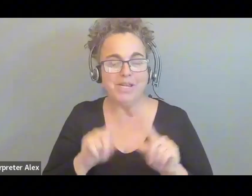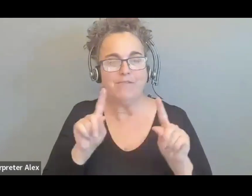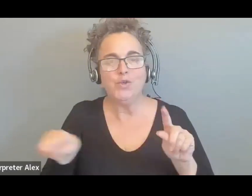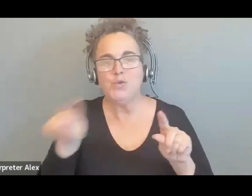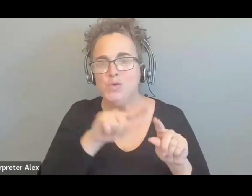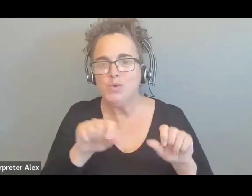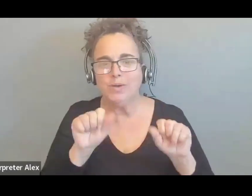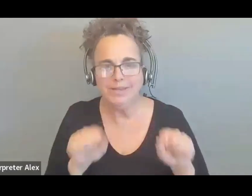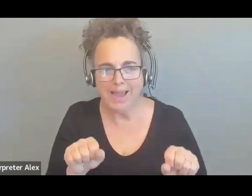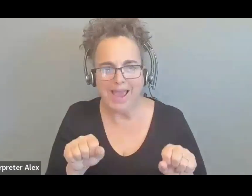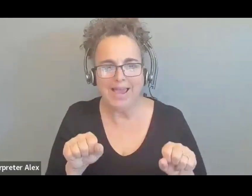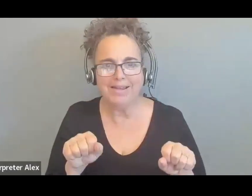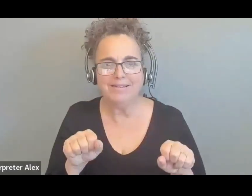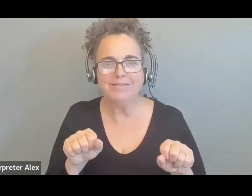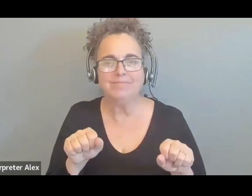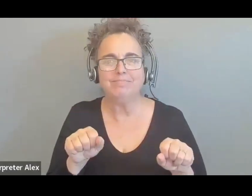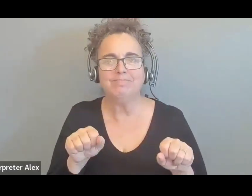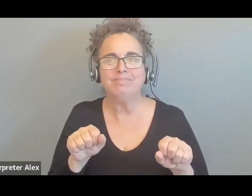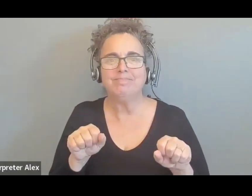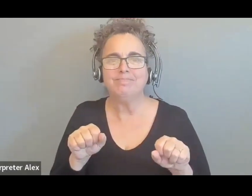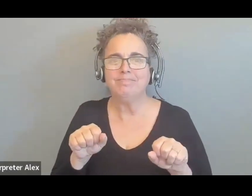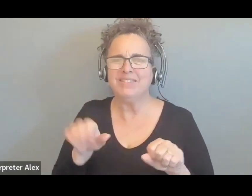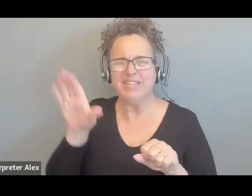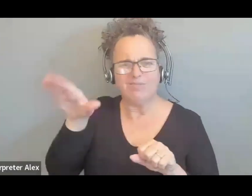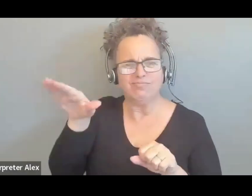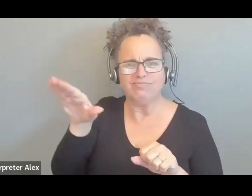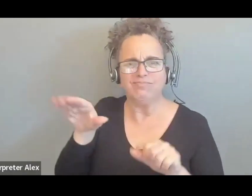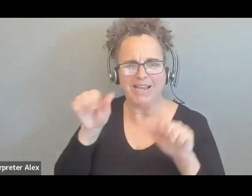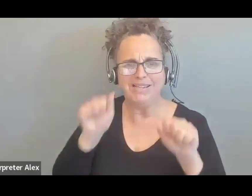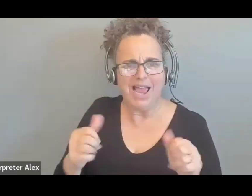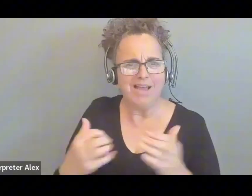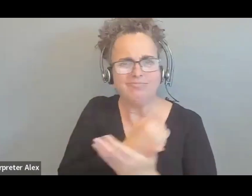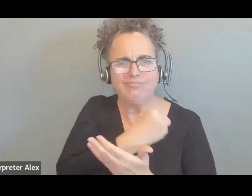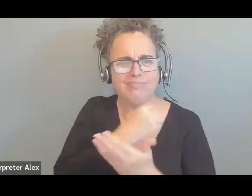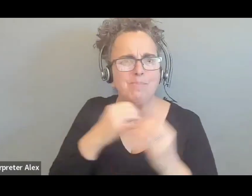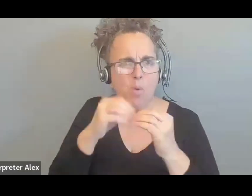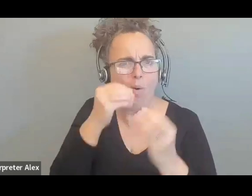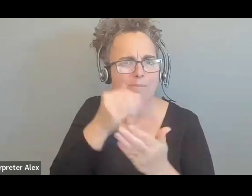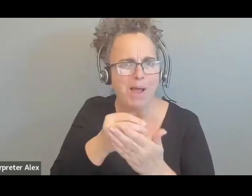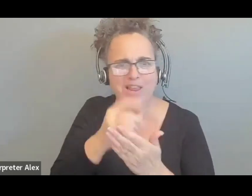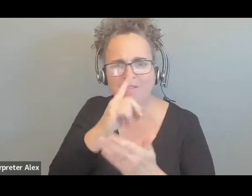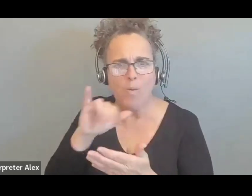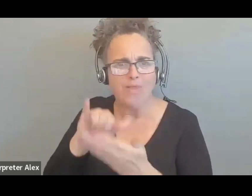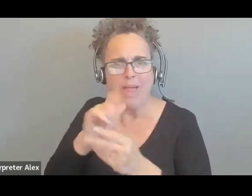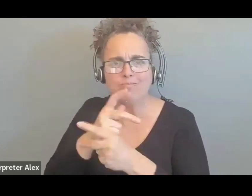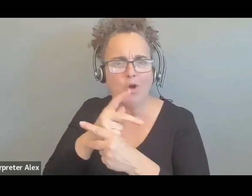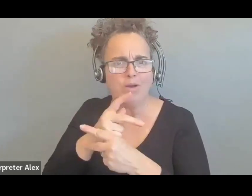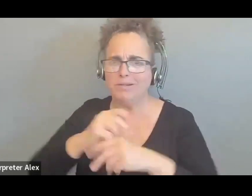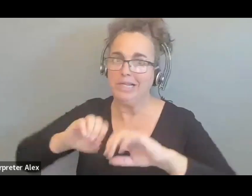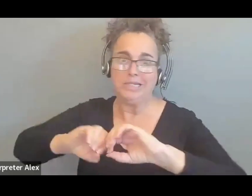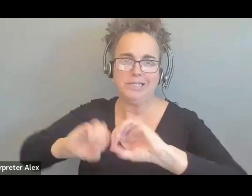that you can unlock more money from for that product, then it's a very clear use case in addition